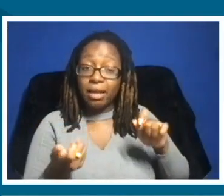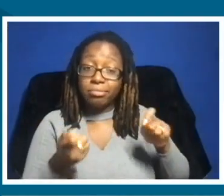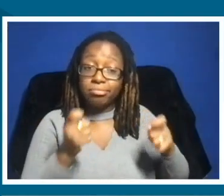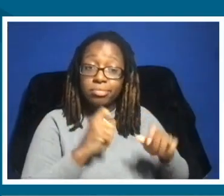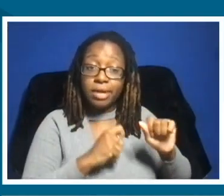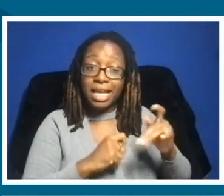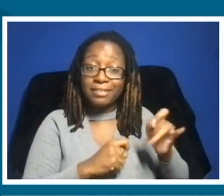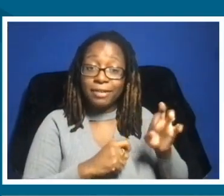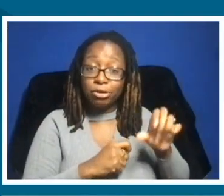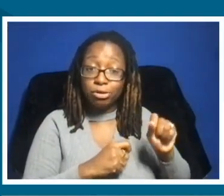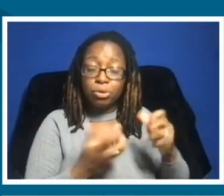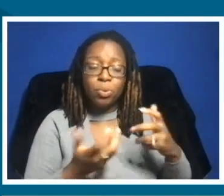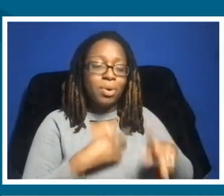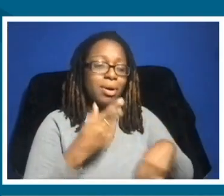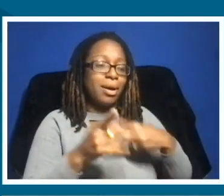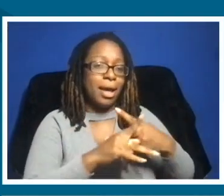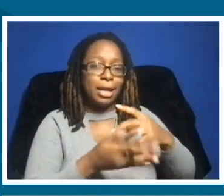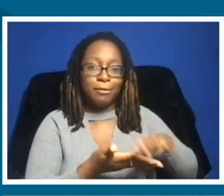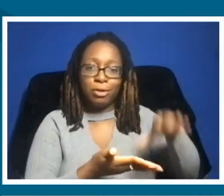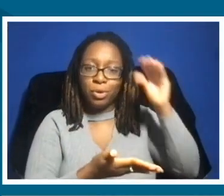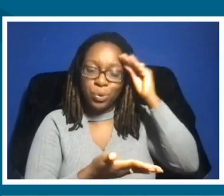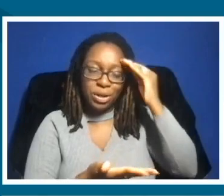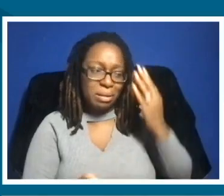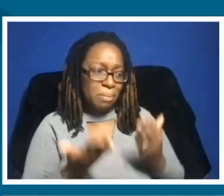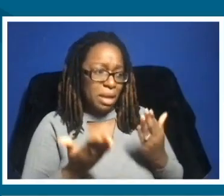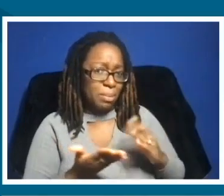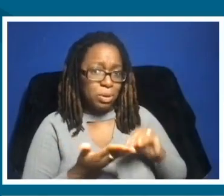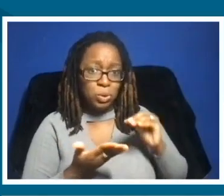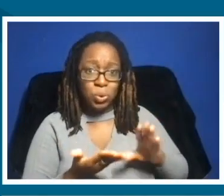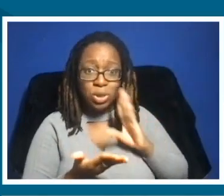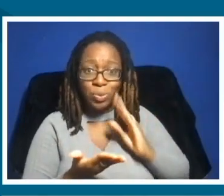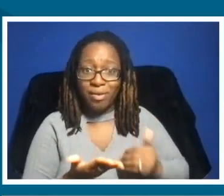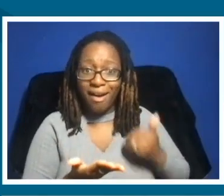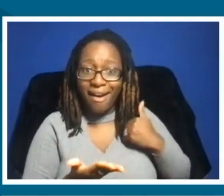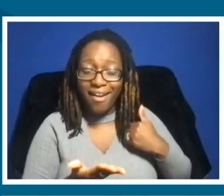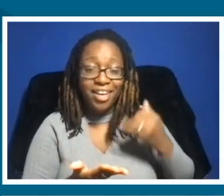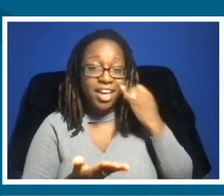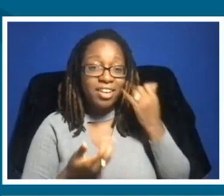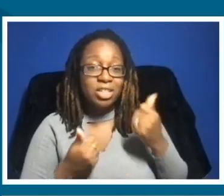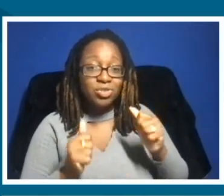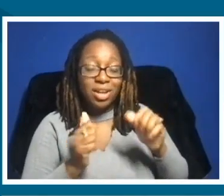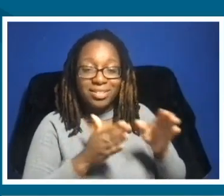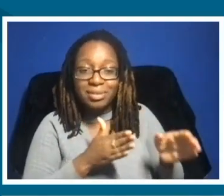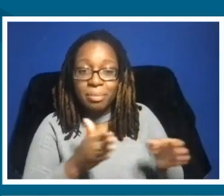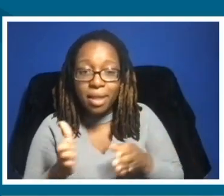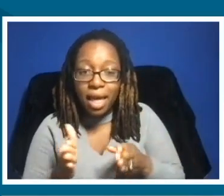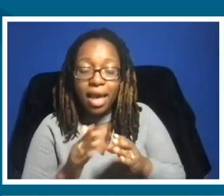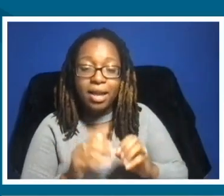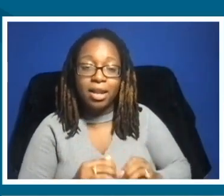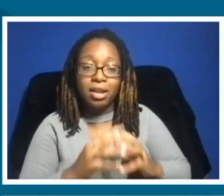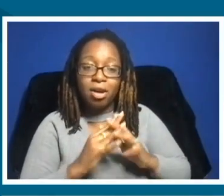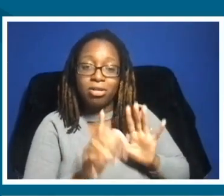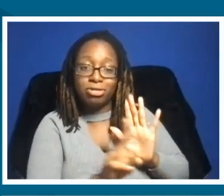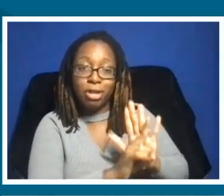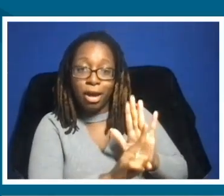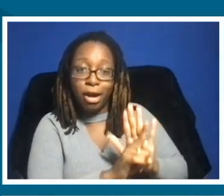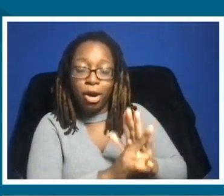learning might students have if they tried to plan and launch their own activations what knowledge and